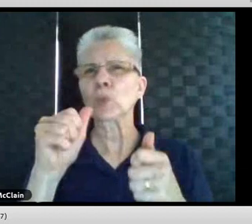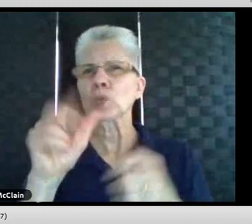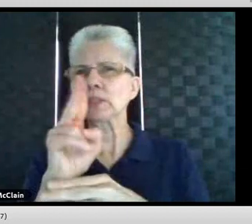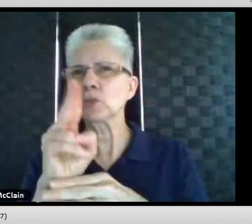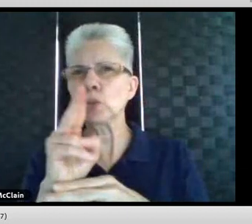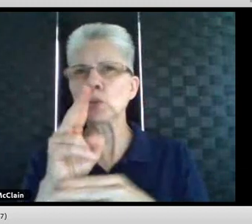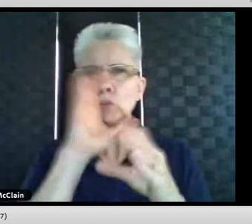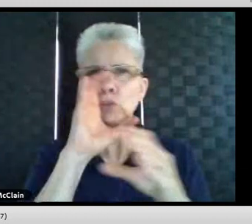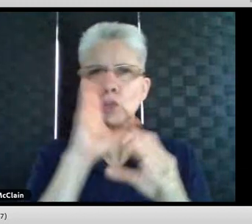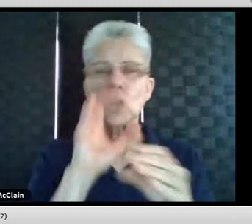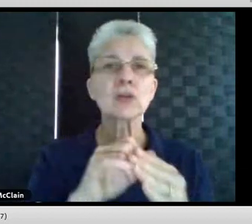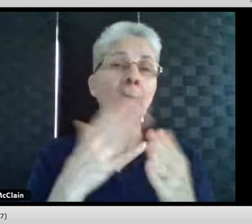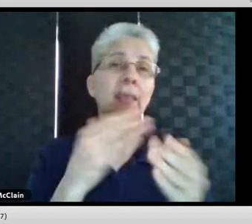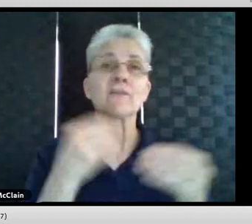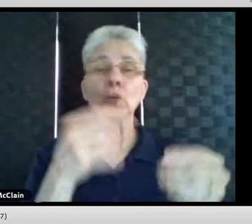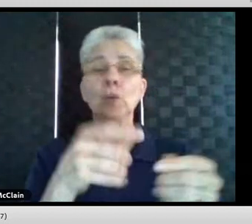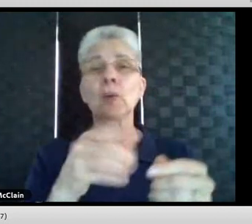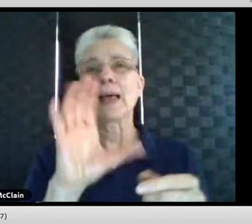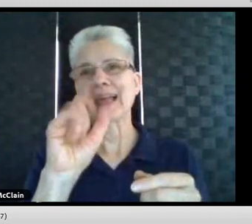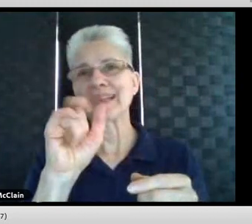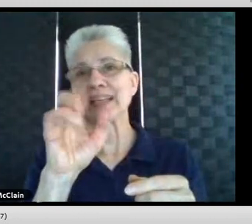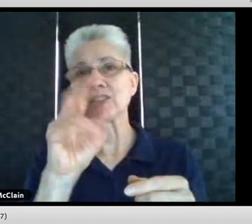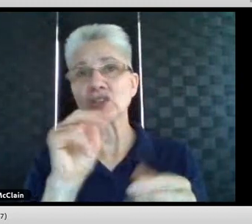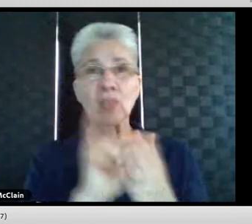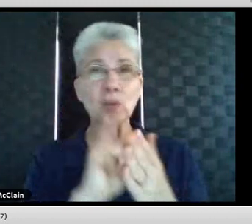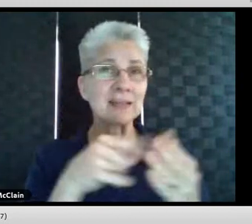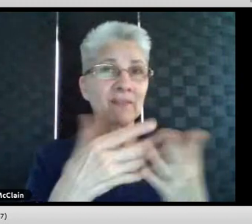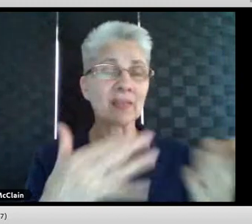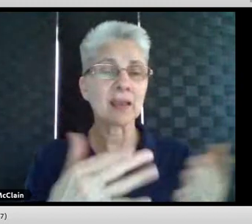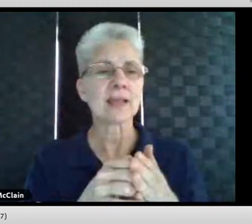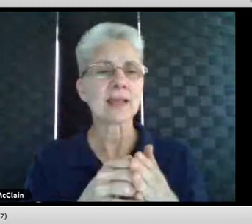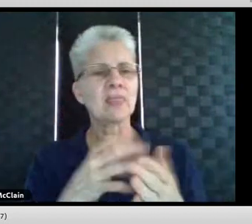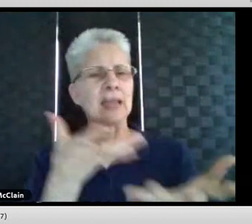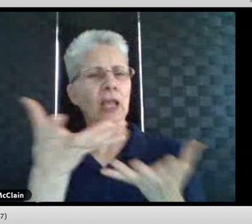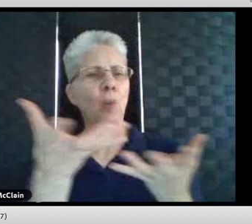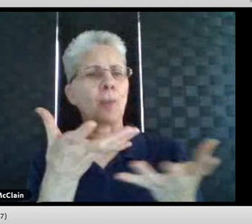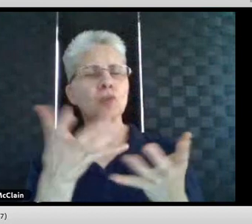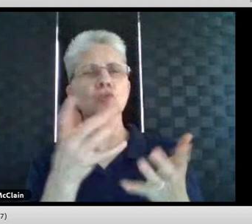Maybe they give you a citation, those kinds of things, and then interpersonal, what did you observe?"